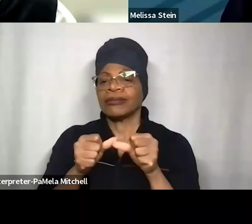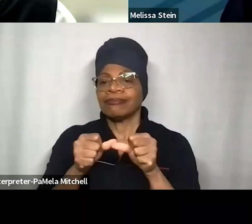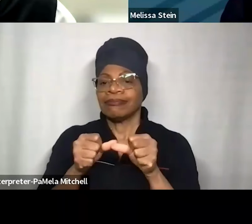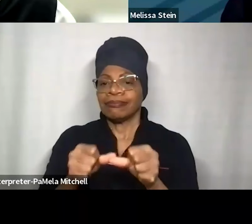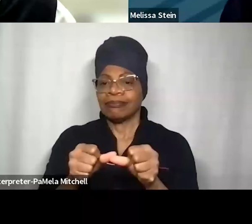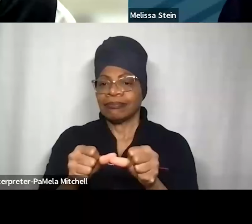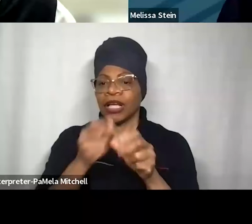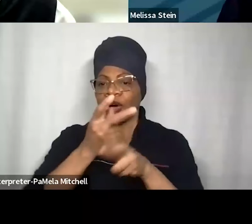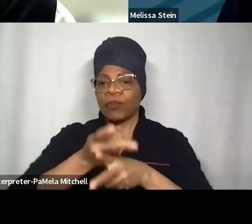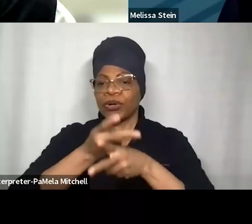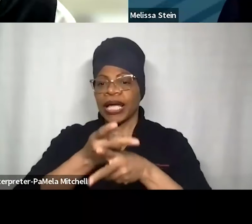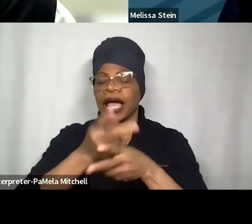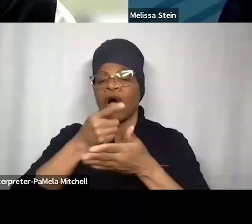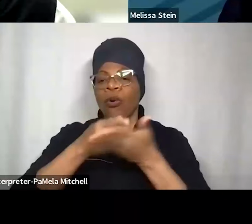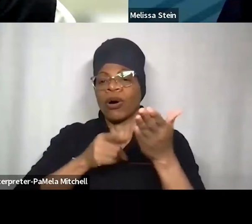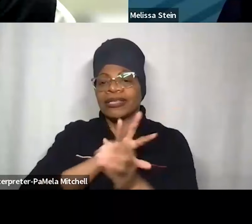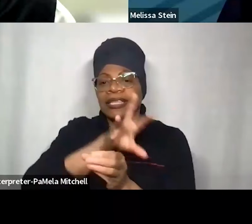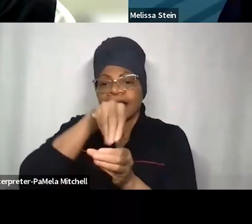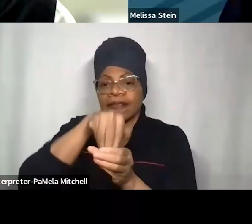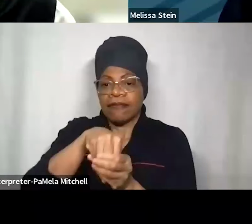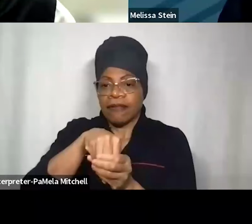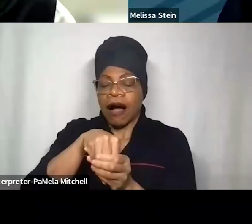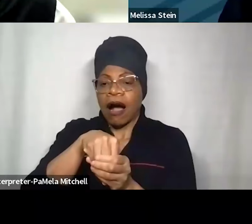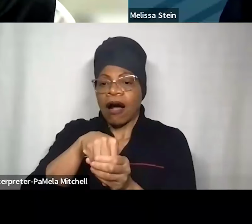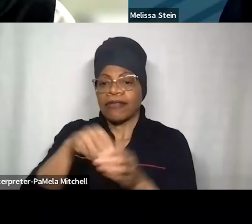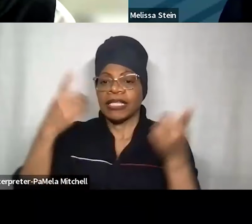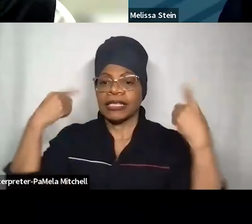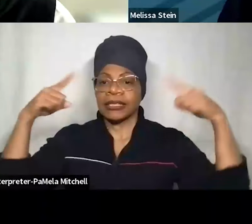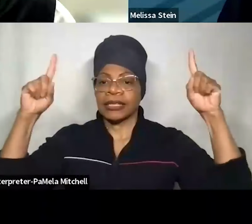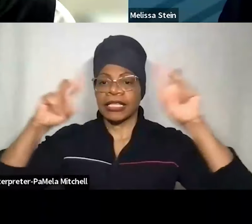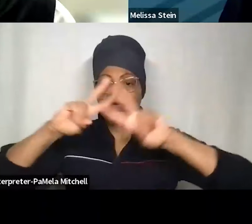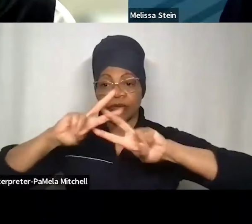what would be involved in successful assessment and treatment,